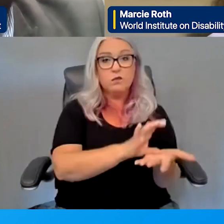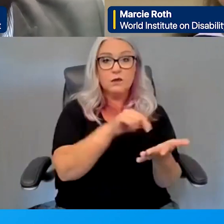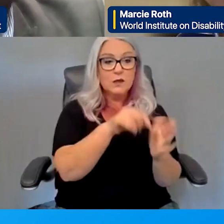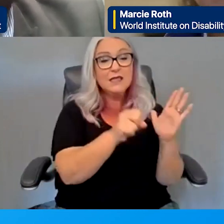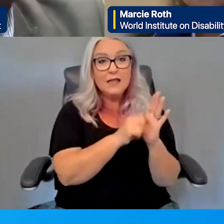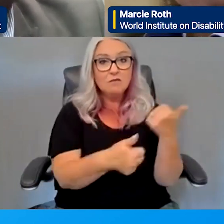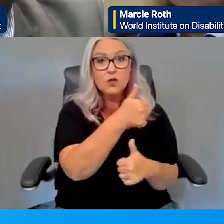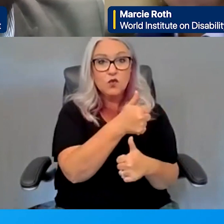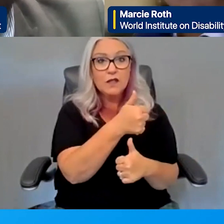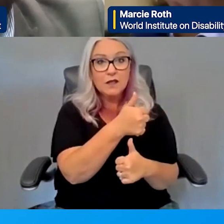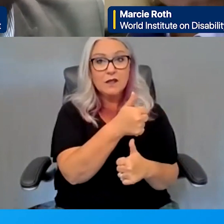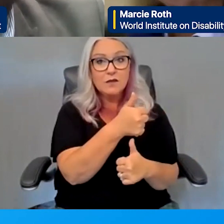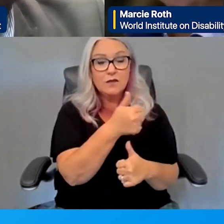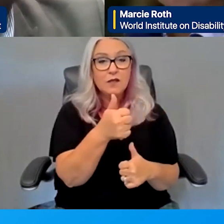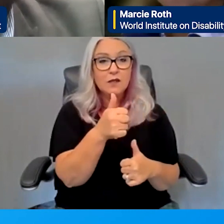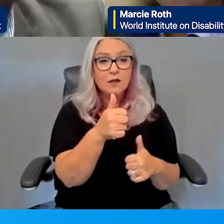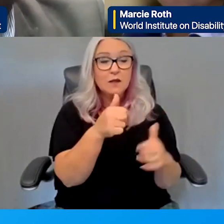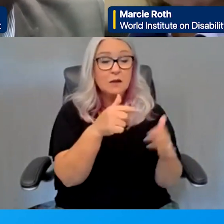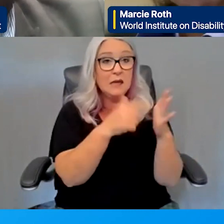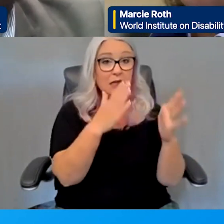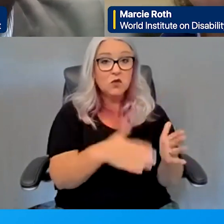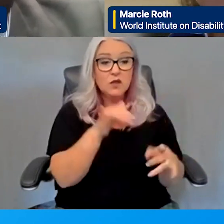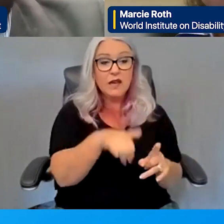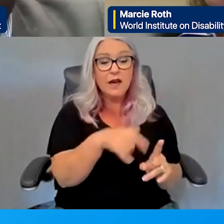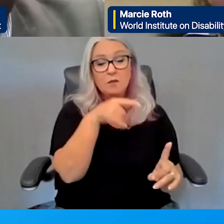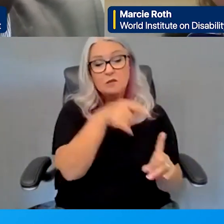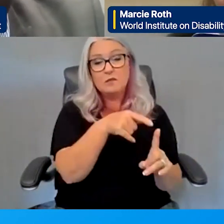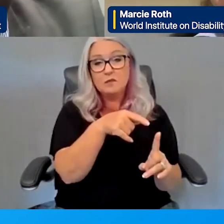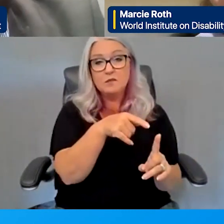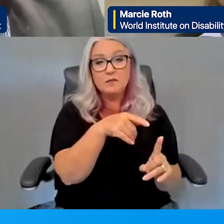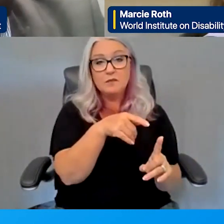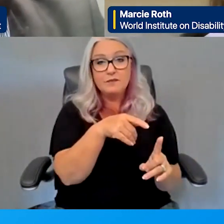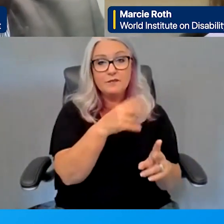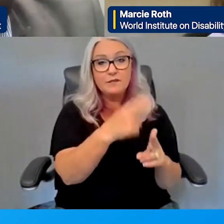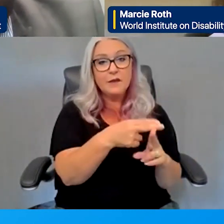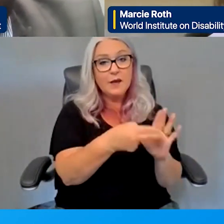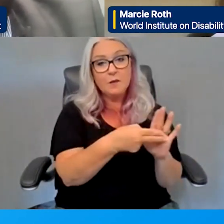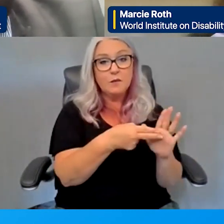the named recipient of those